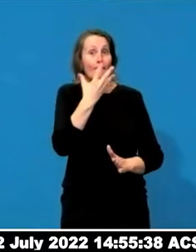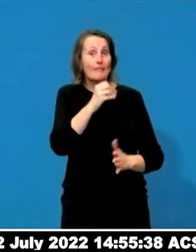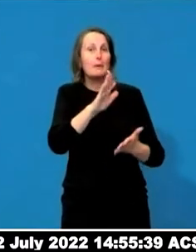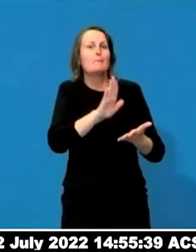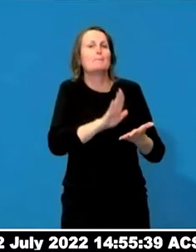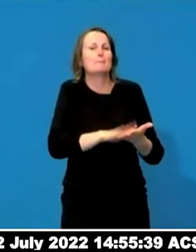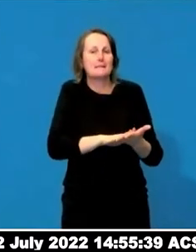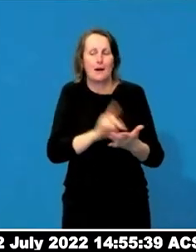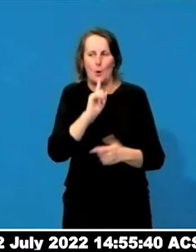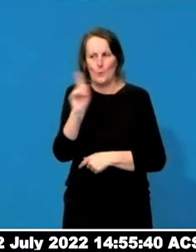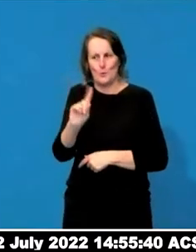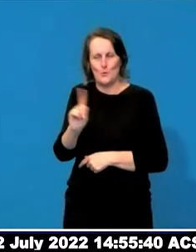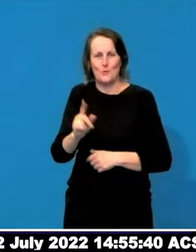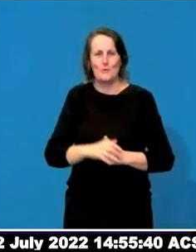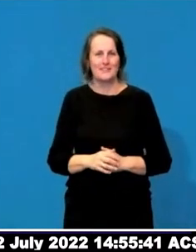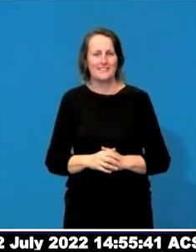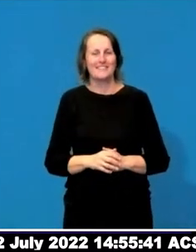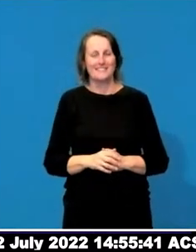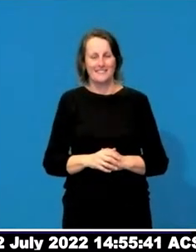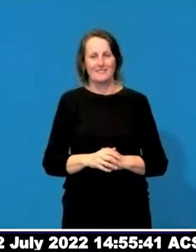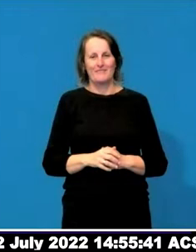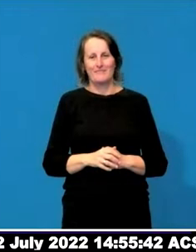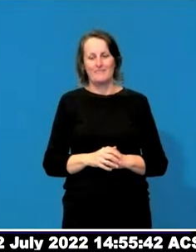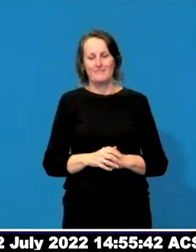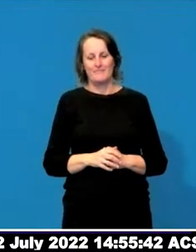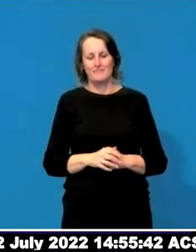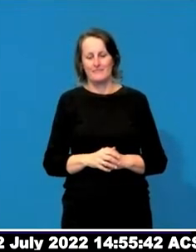There are no short, sealed sections outside the local councillor's house?